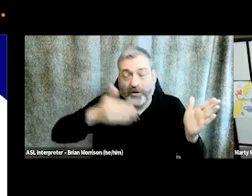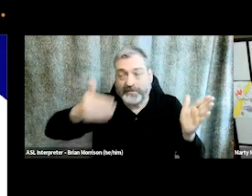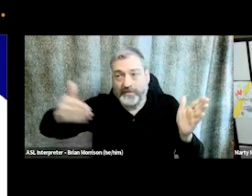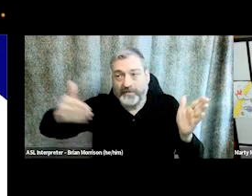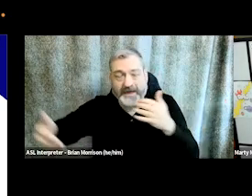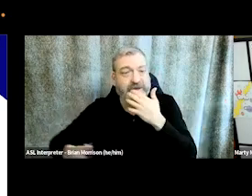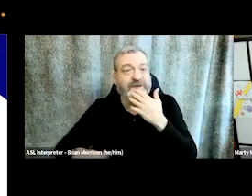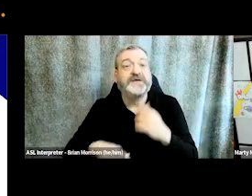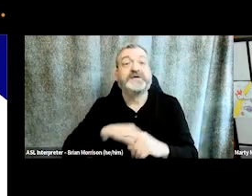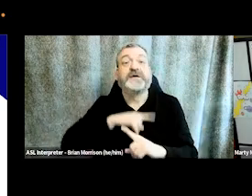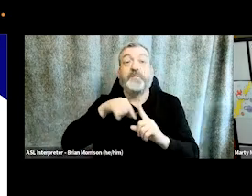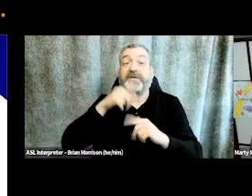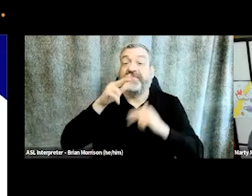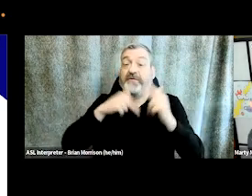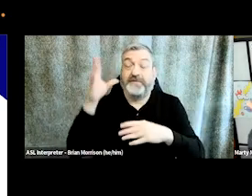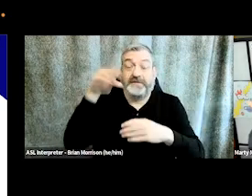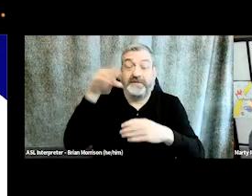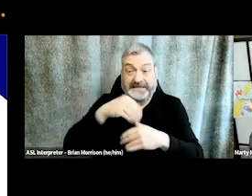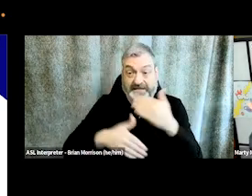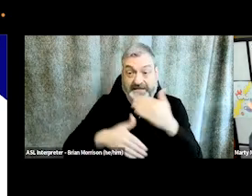into the regular process, you'll continue to have a high return